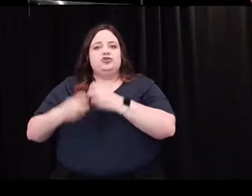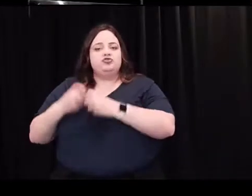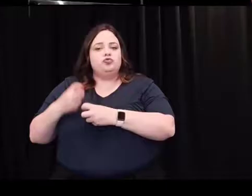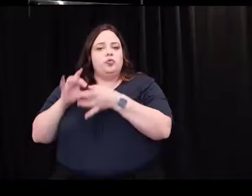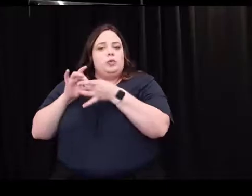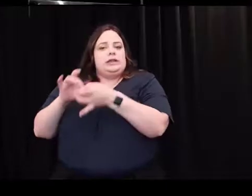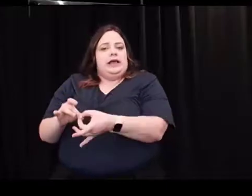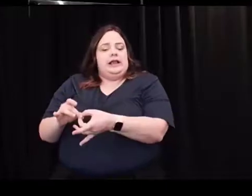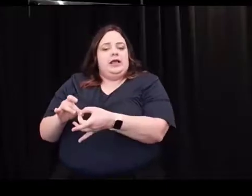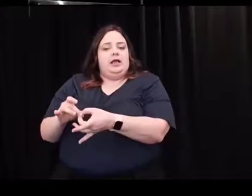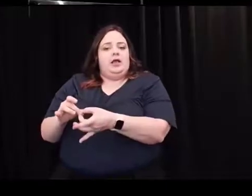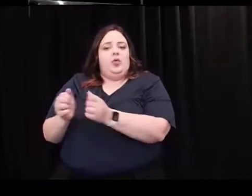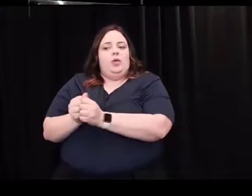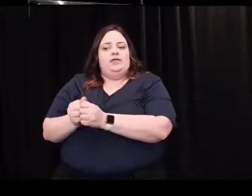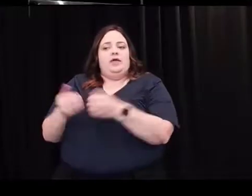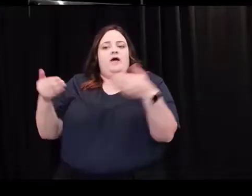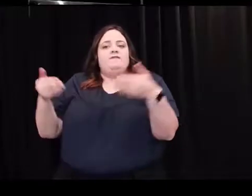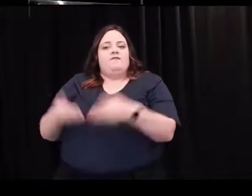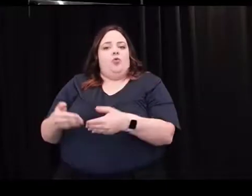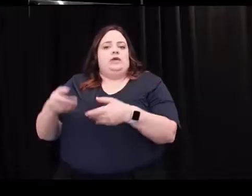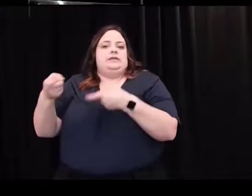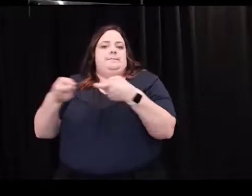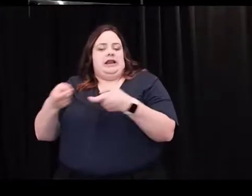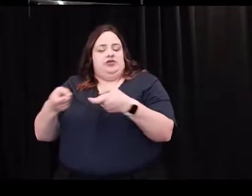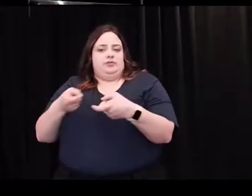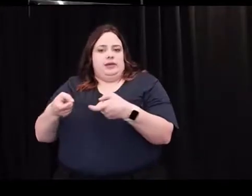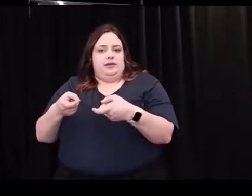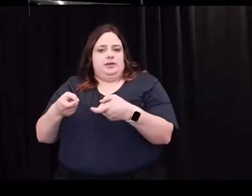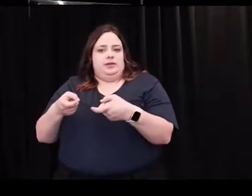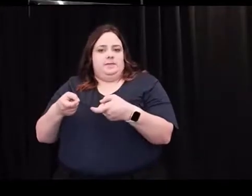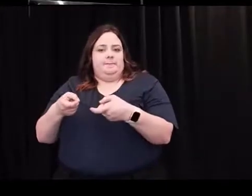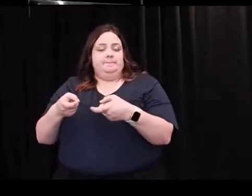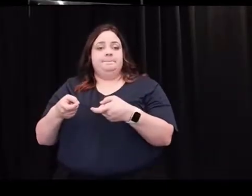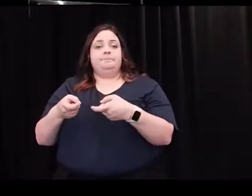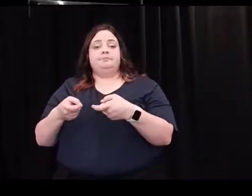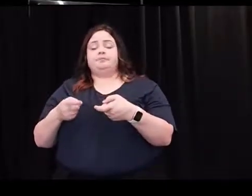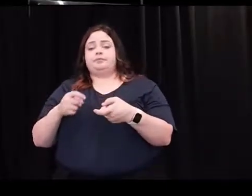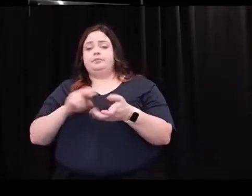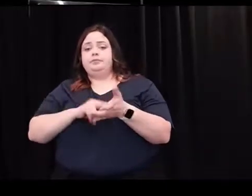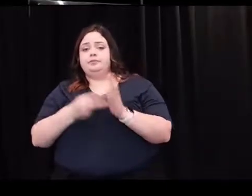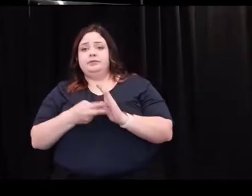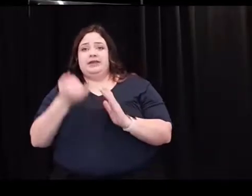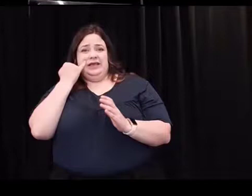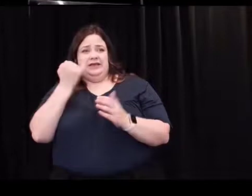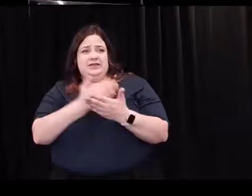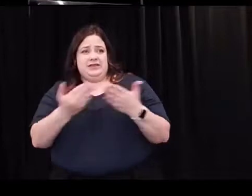to focus management. Where if something gets programat or something is supposed to get